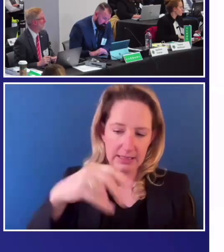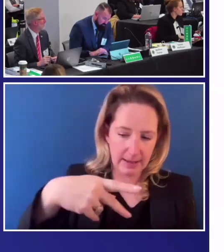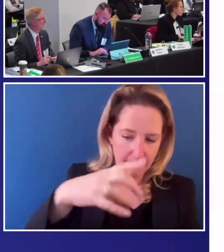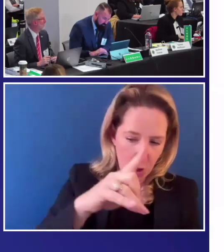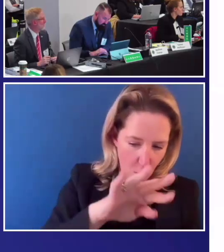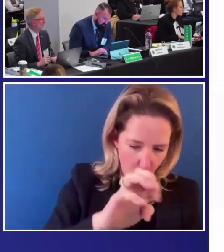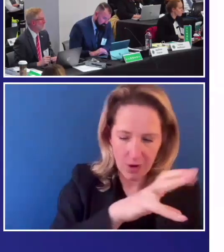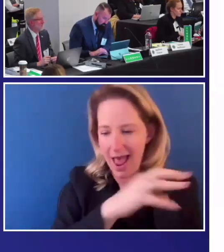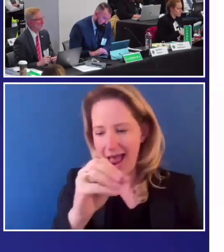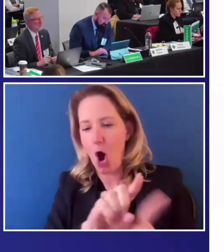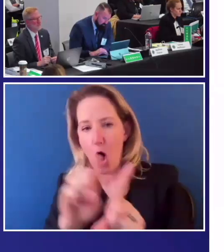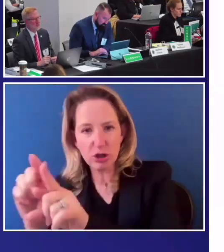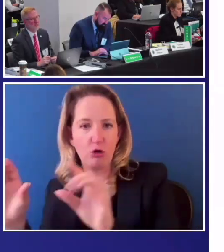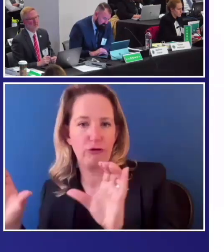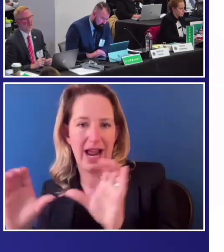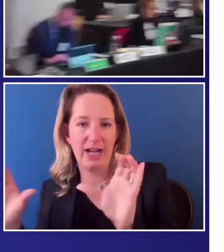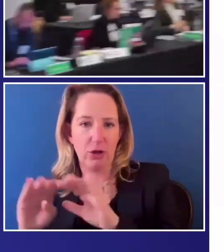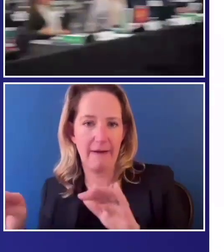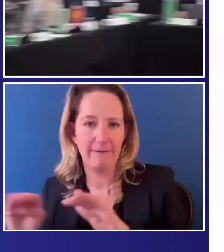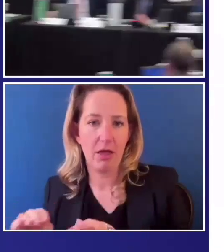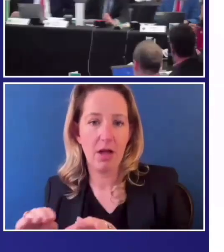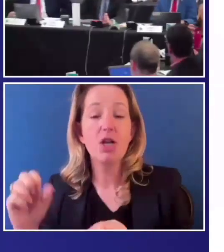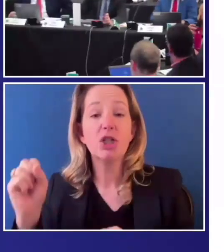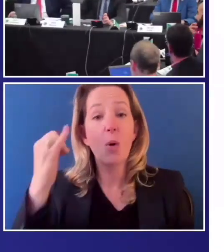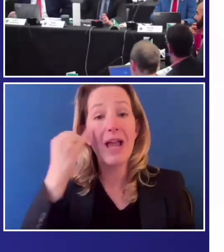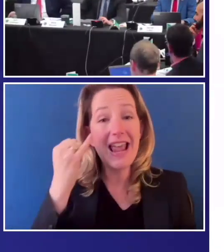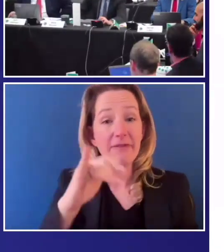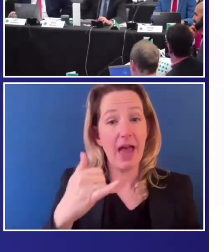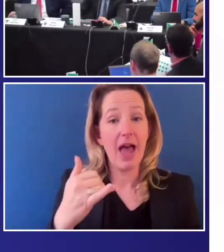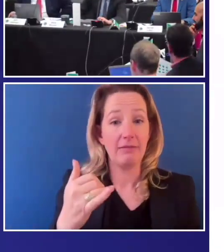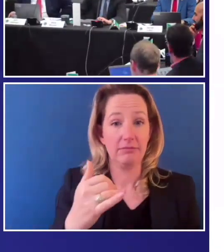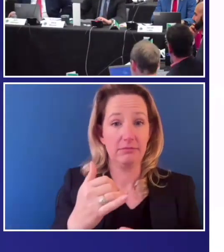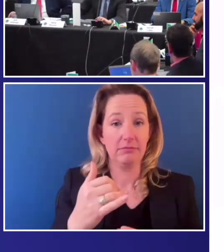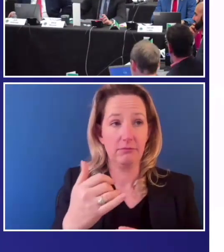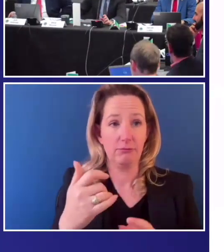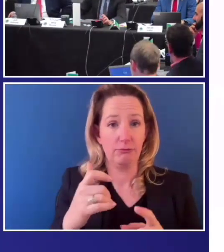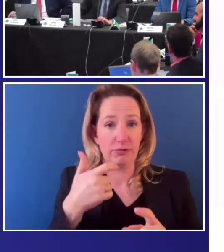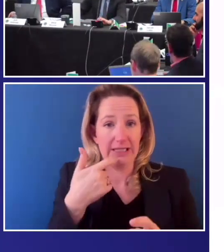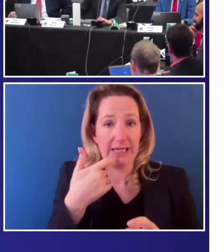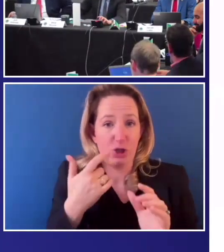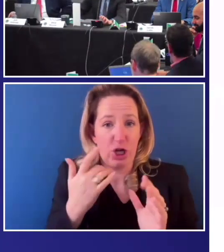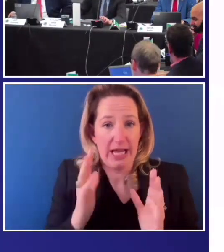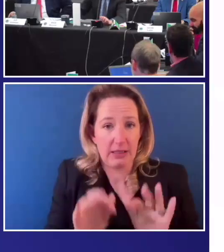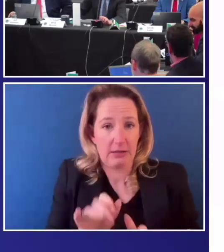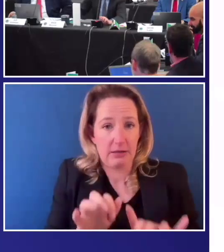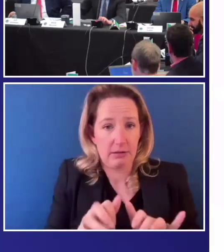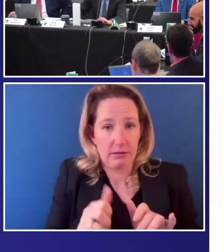So, unless the receptionist is at the MD level, then they won't be lumped together